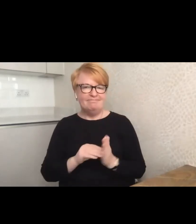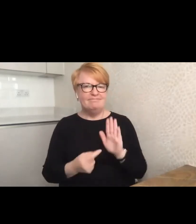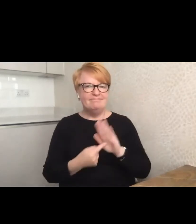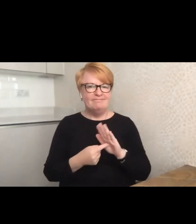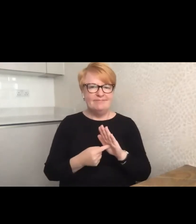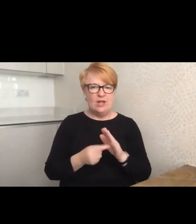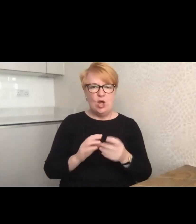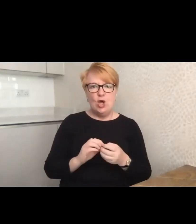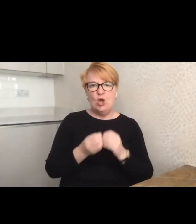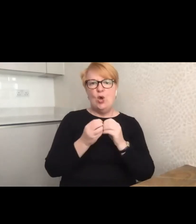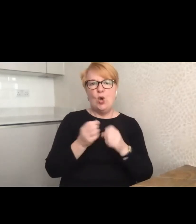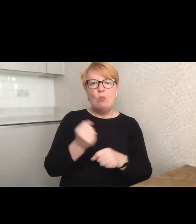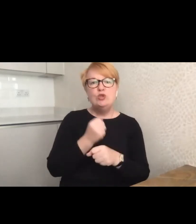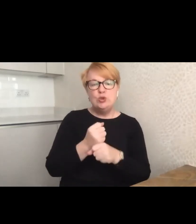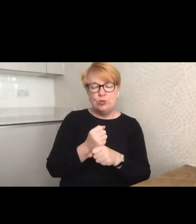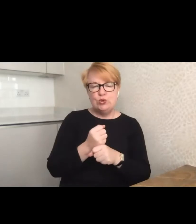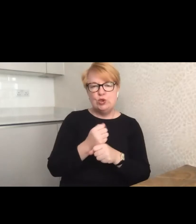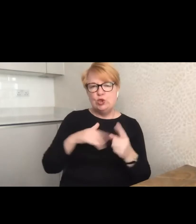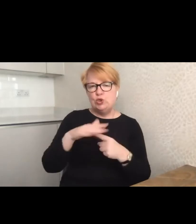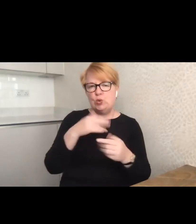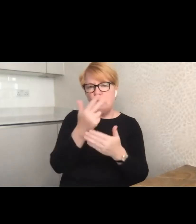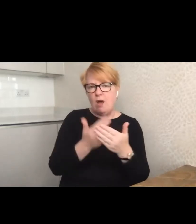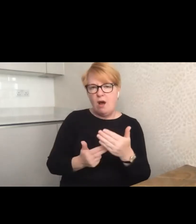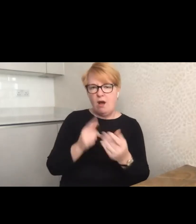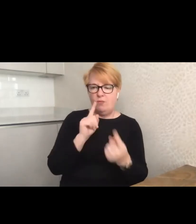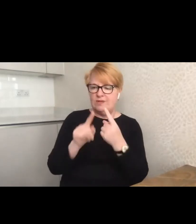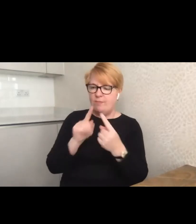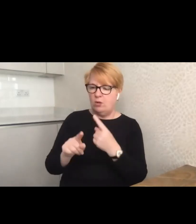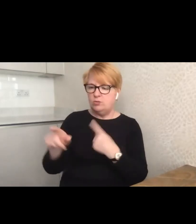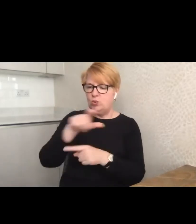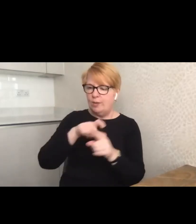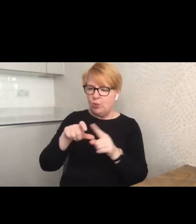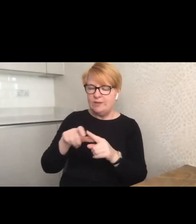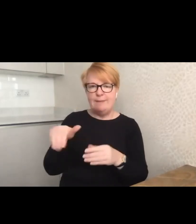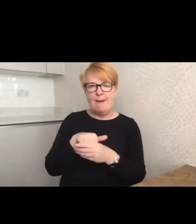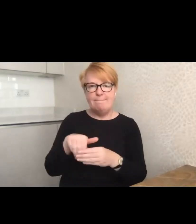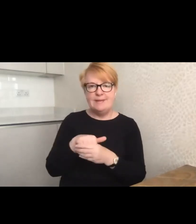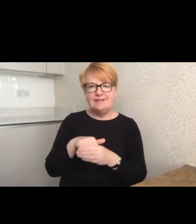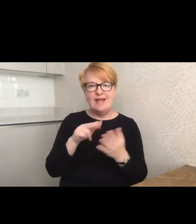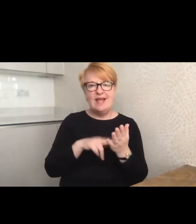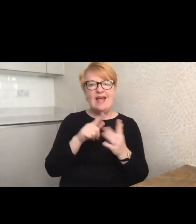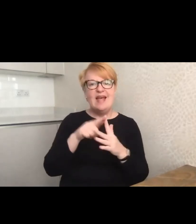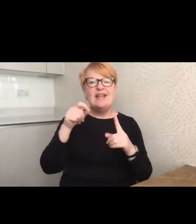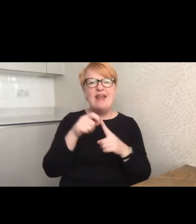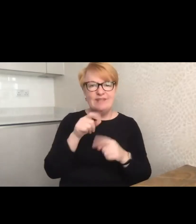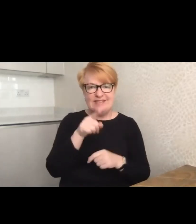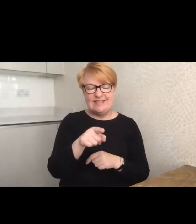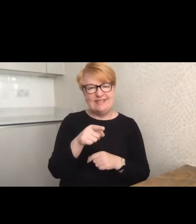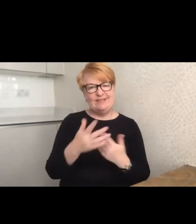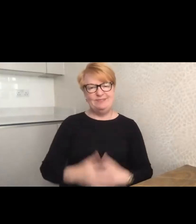social art that responds directly to the needs of community members. So Nephertitti over to you. >> NEPHERTITI: